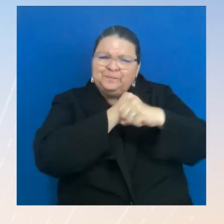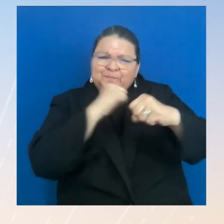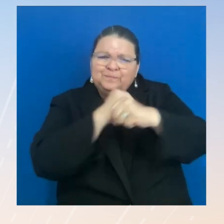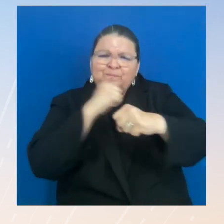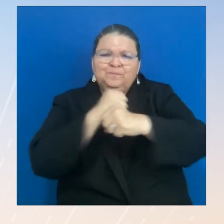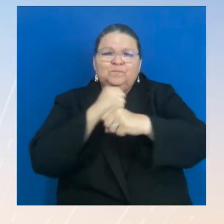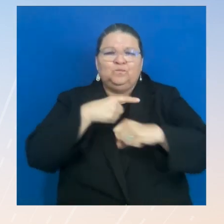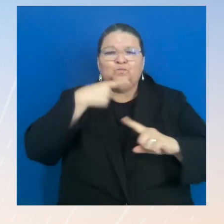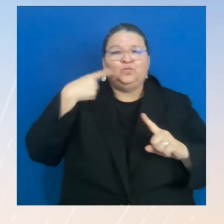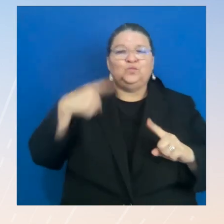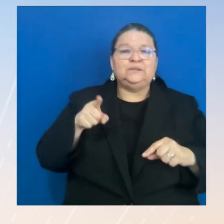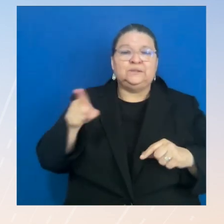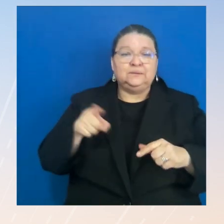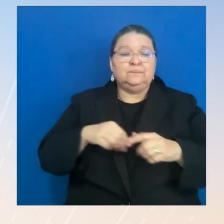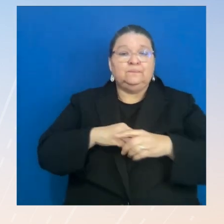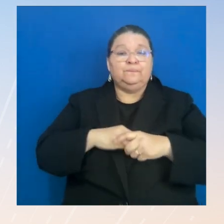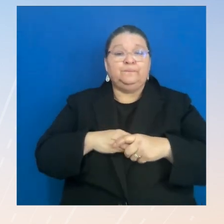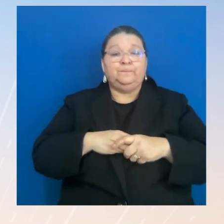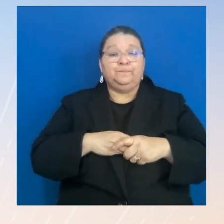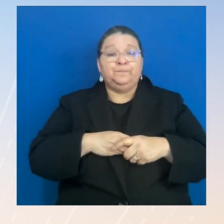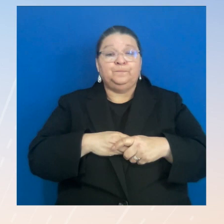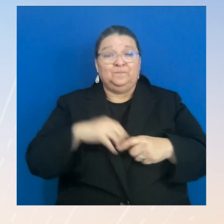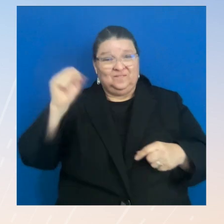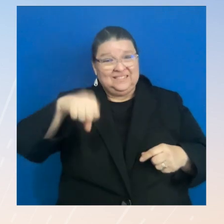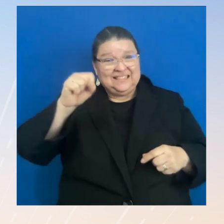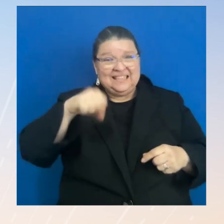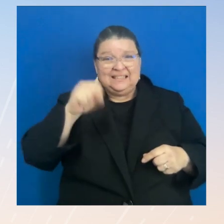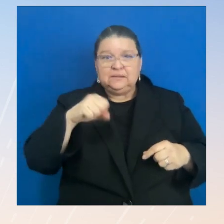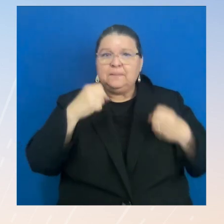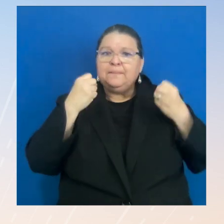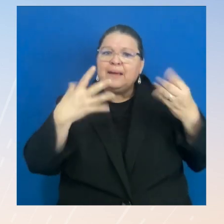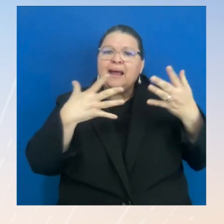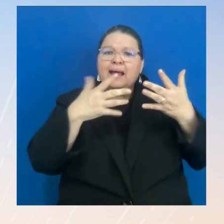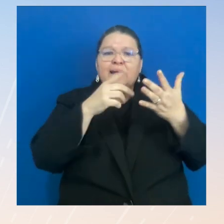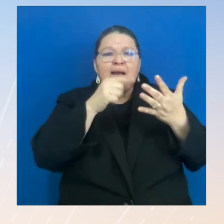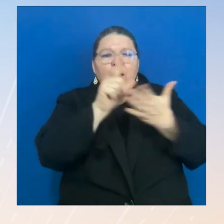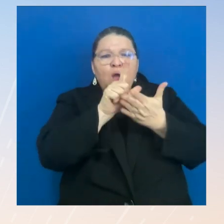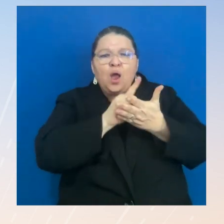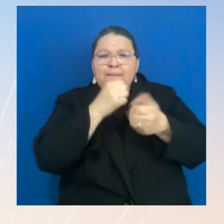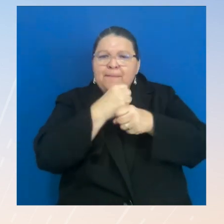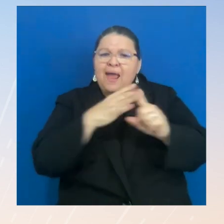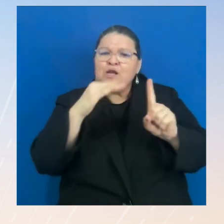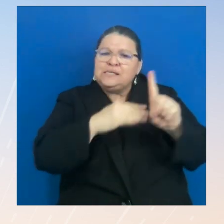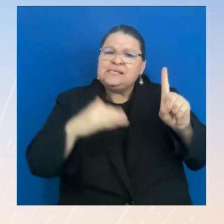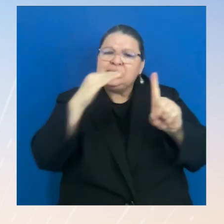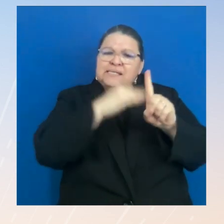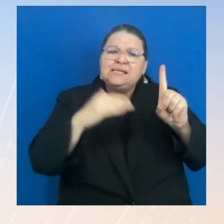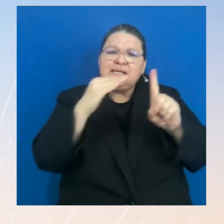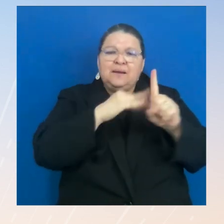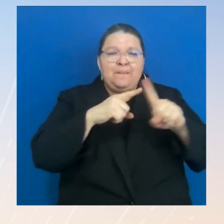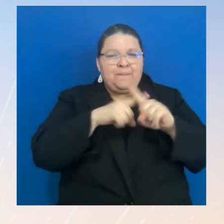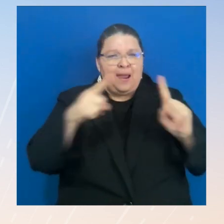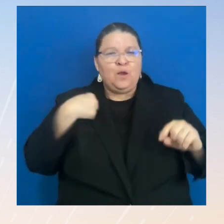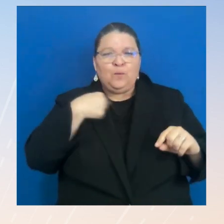But what we have the responsibility to do here is to assess what the impact is on the United States and our own national security.